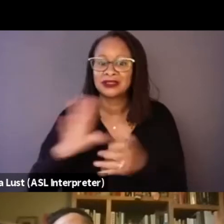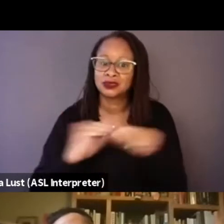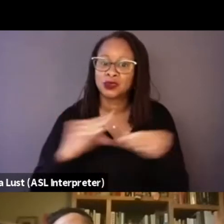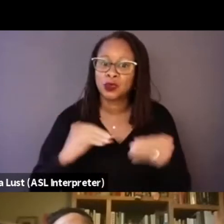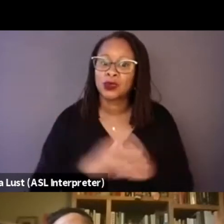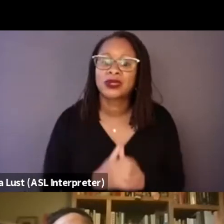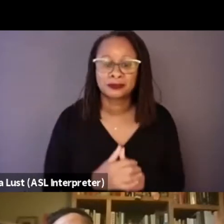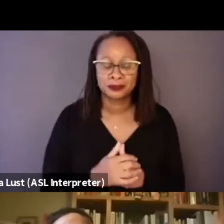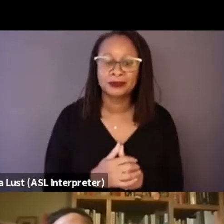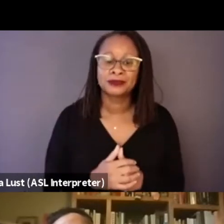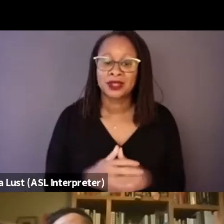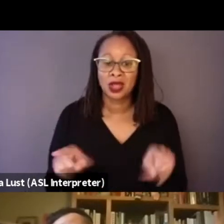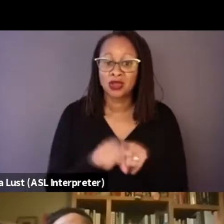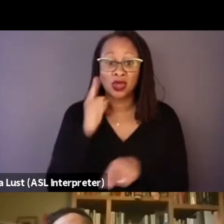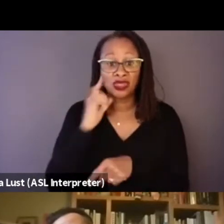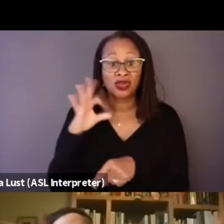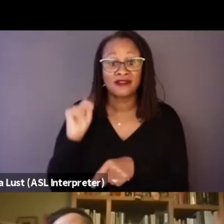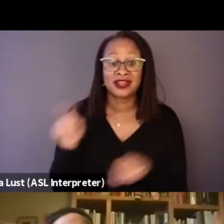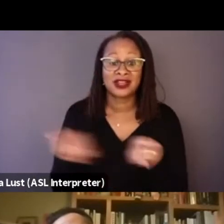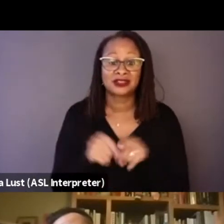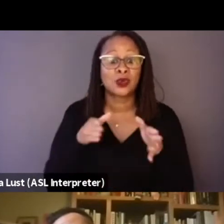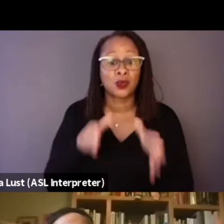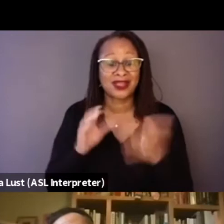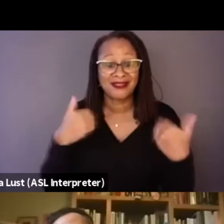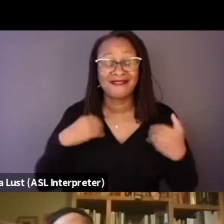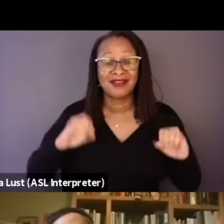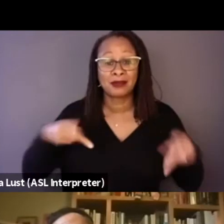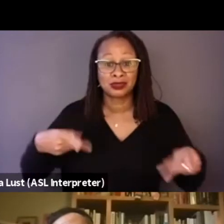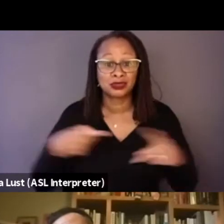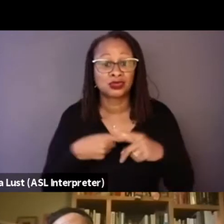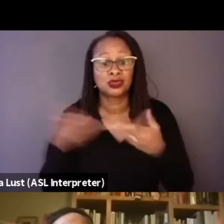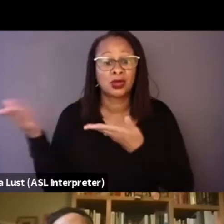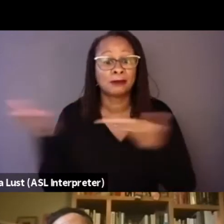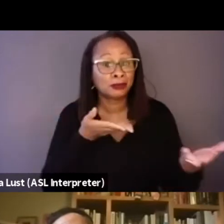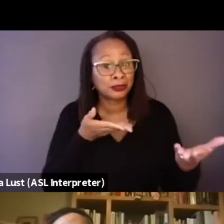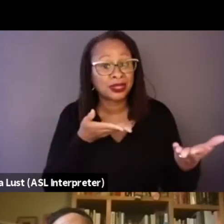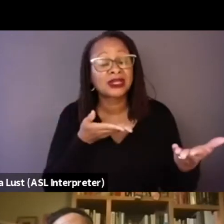and also thought of it as a way... If there was an opportunity here to bring this story